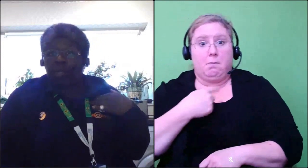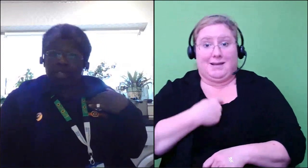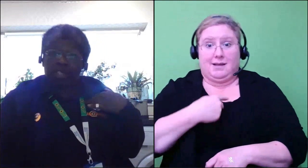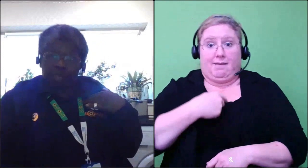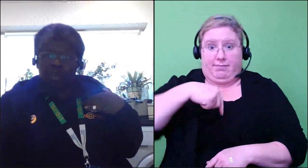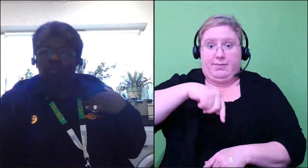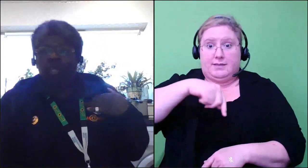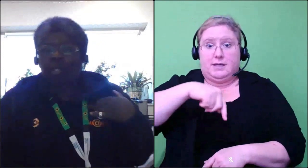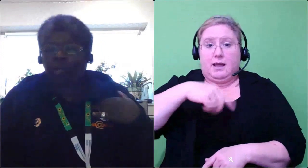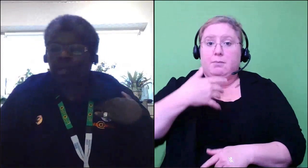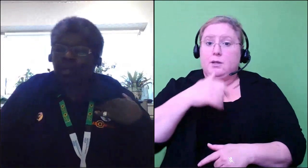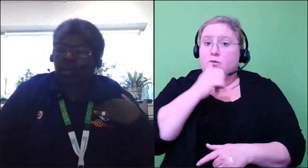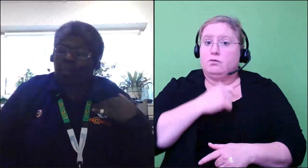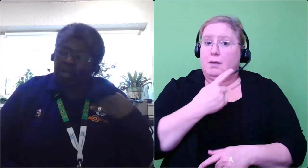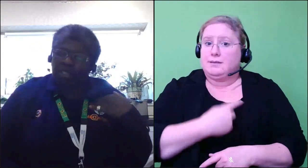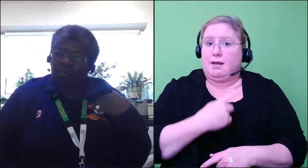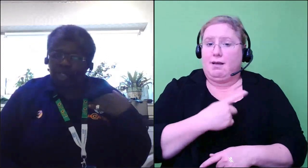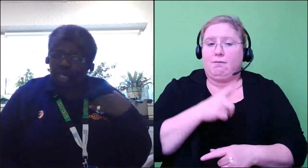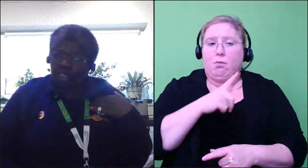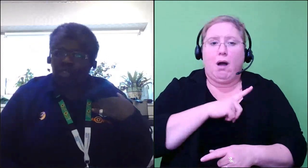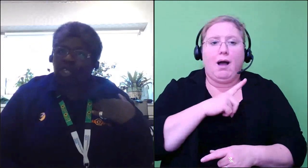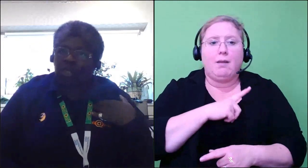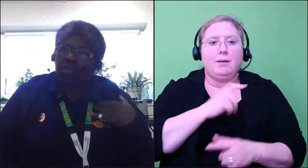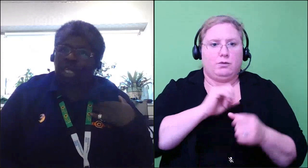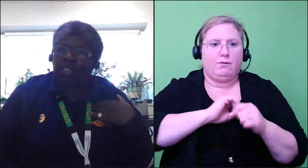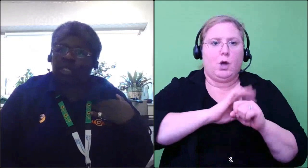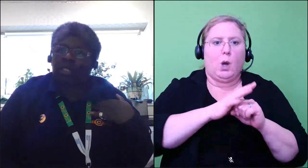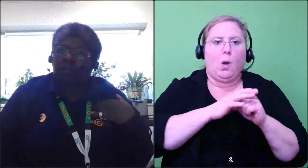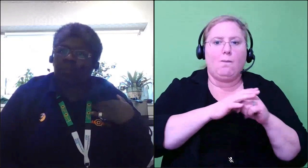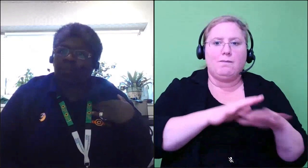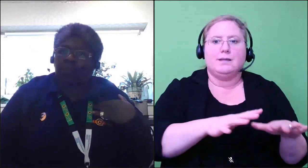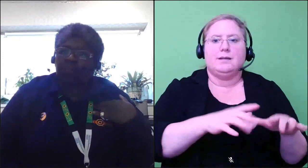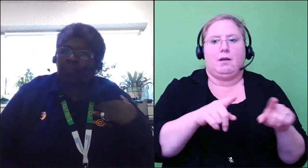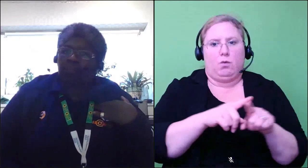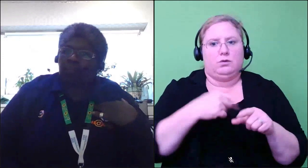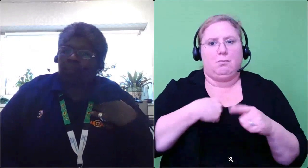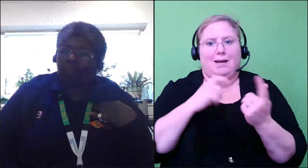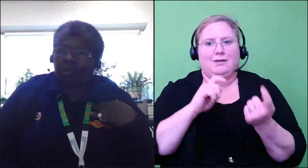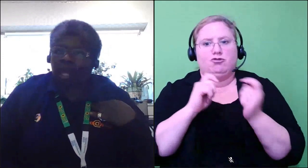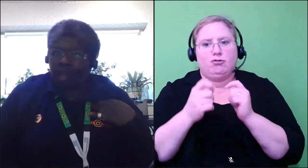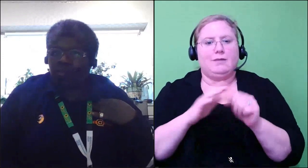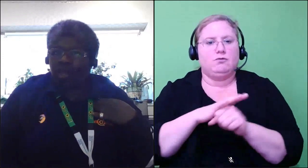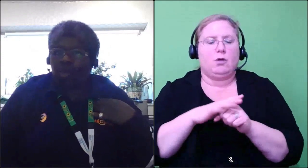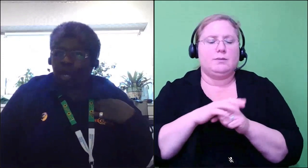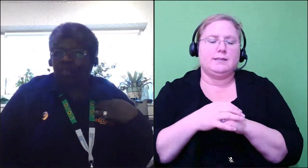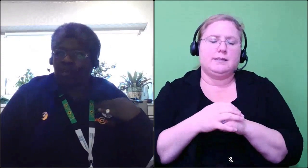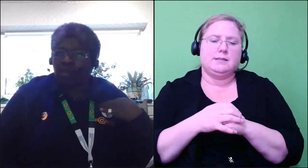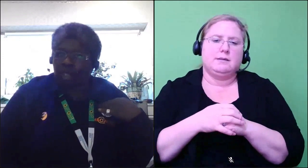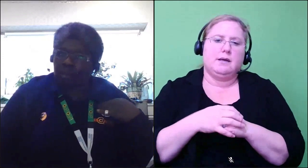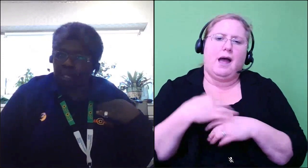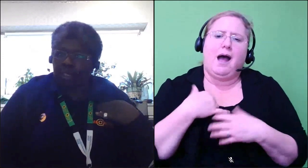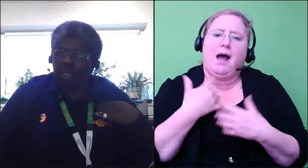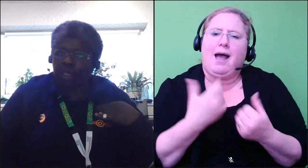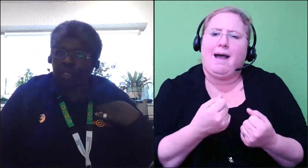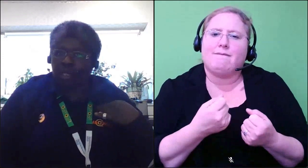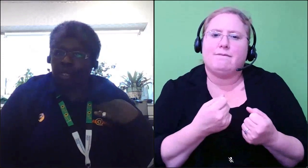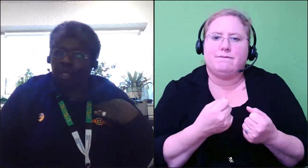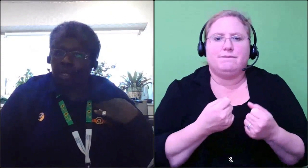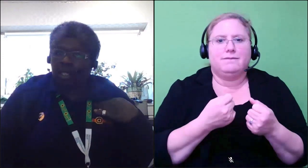Because of COVID and because of a change of circumstances. I have quite a few disabilities.